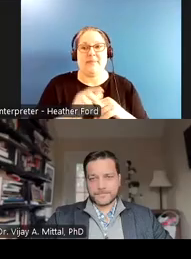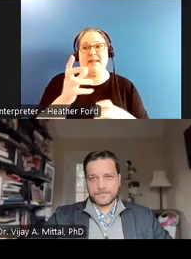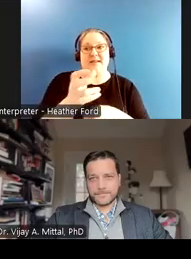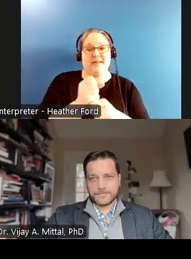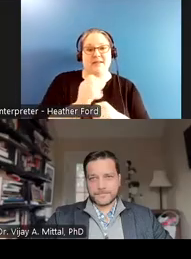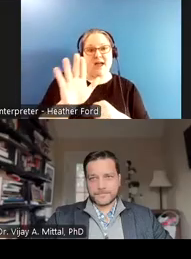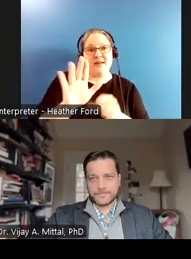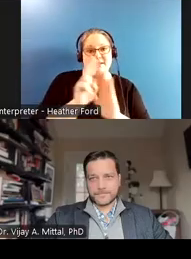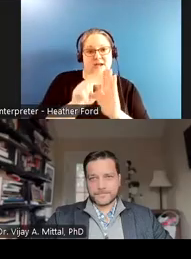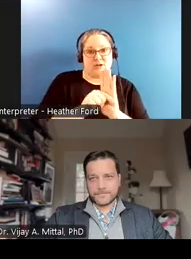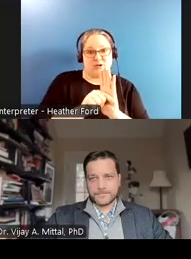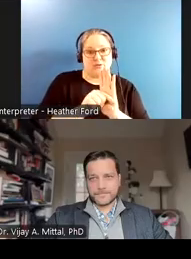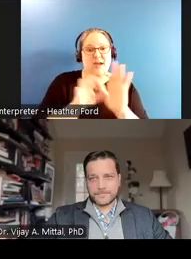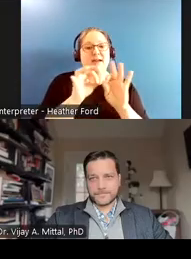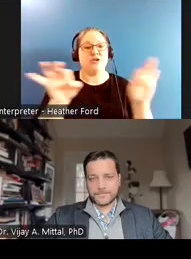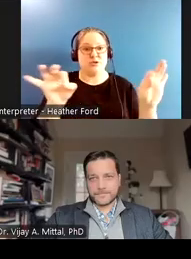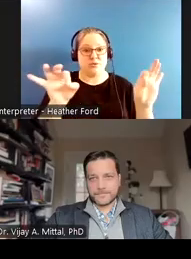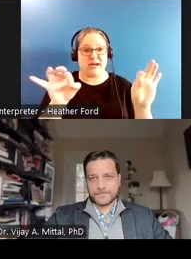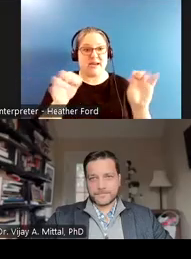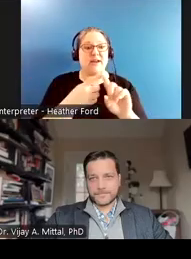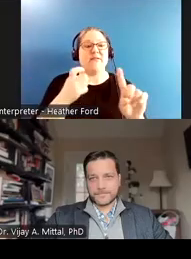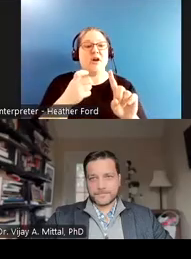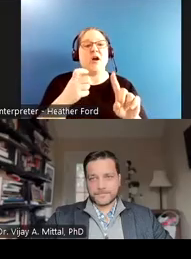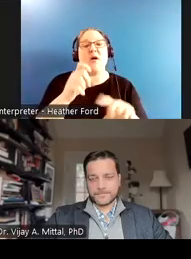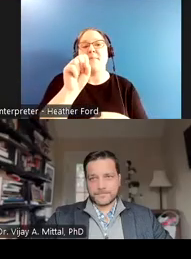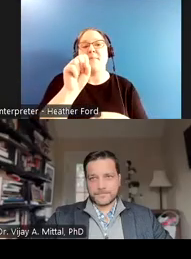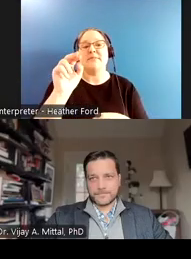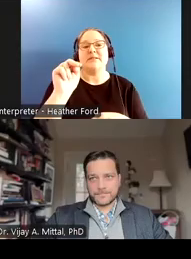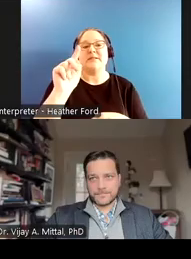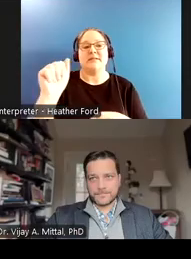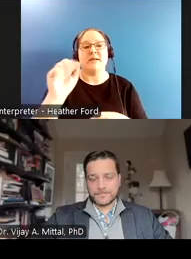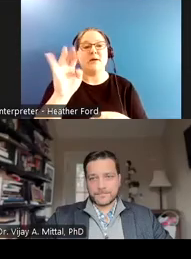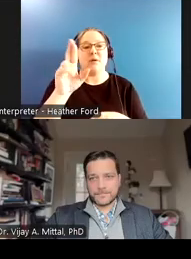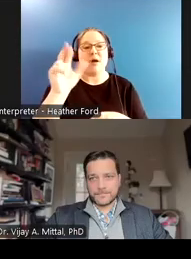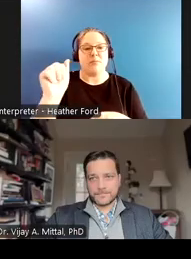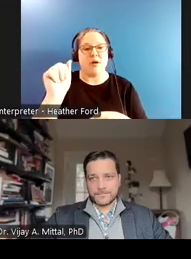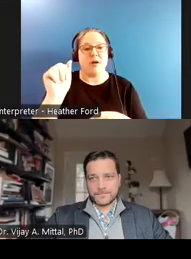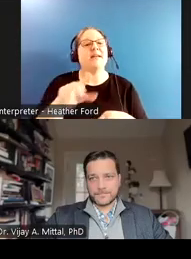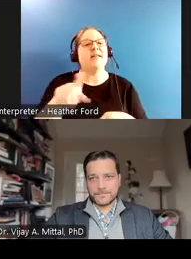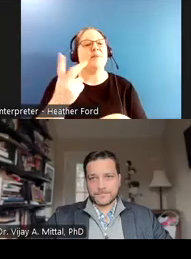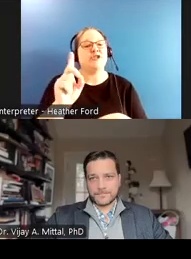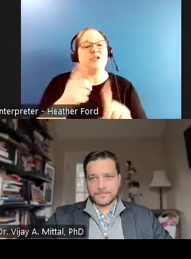from UC Santa Barbara and his PhD from Emory University where he worked with Elaine Walker